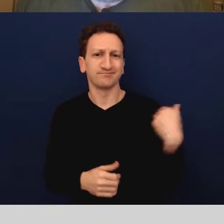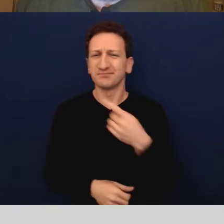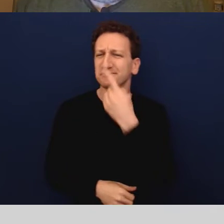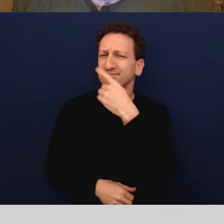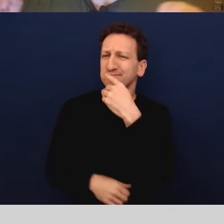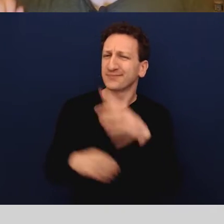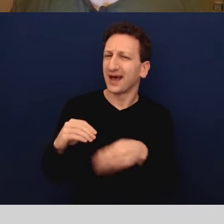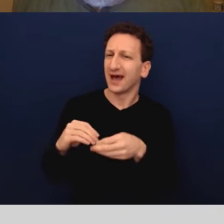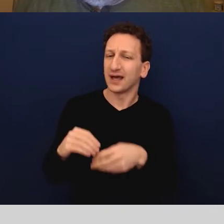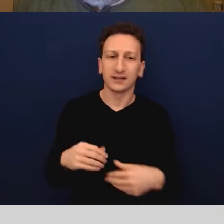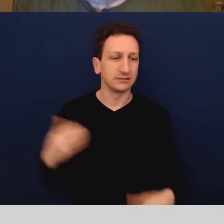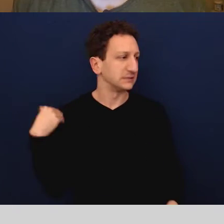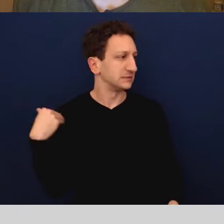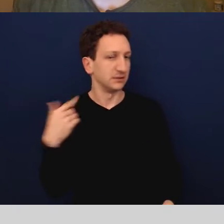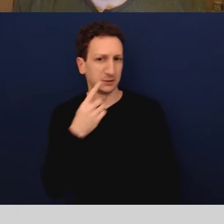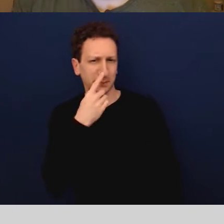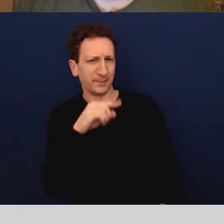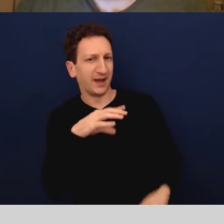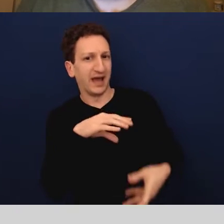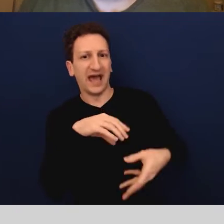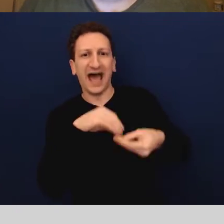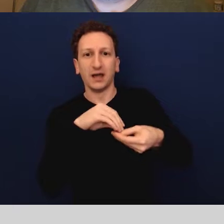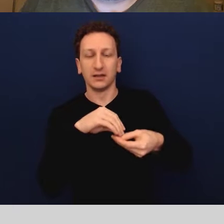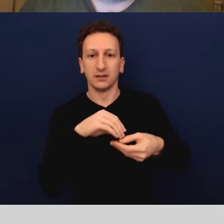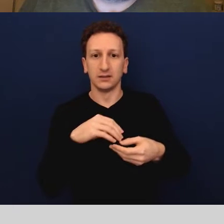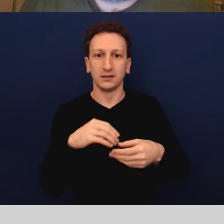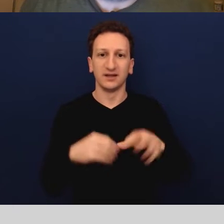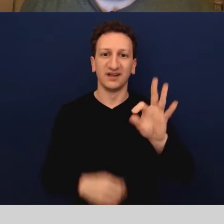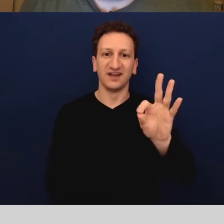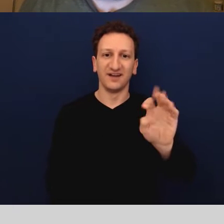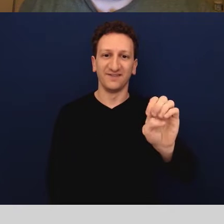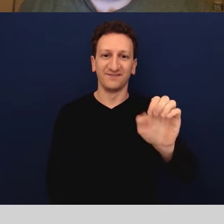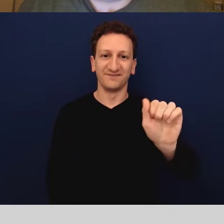And the feature requests come in. Our users want more.